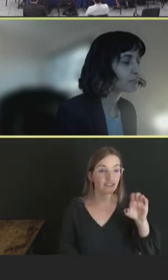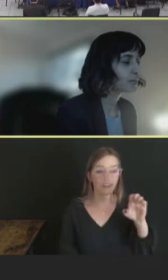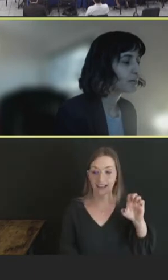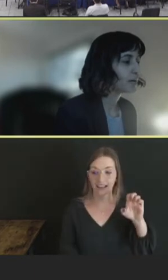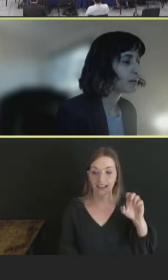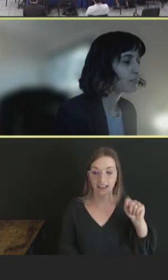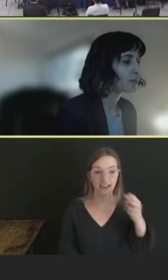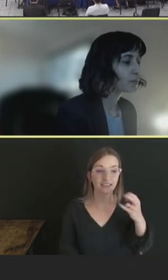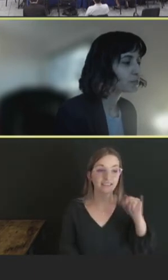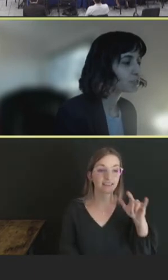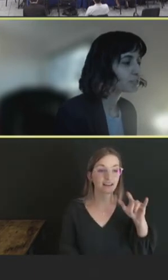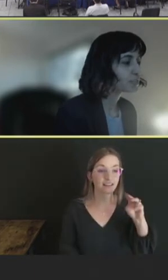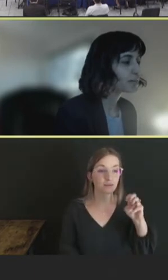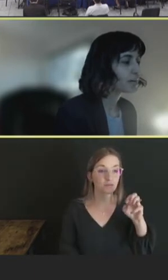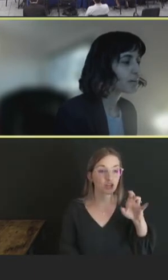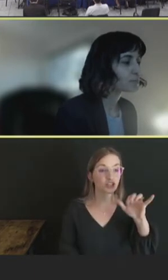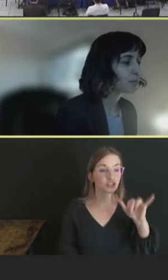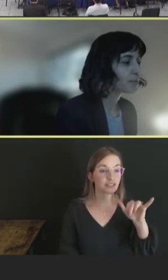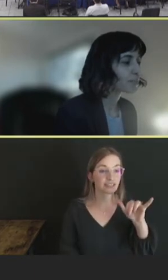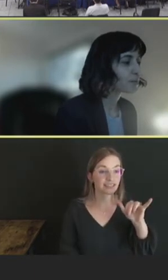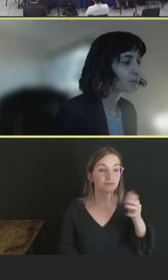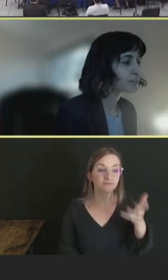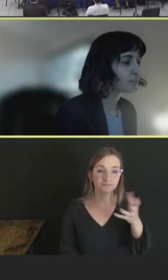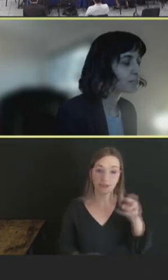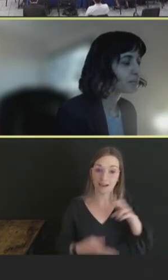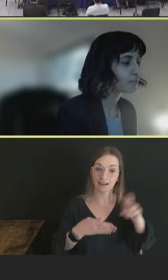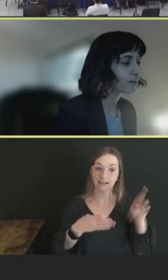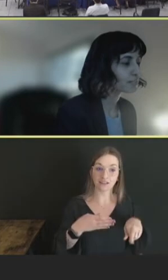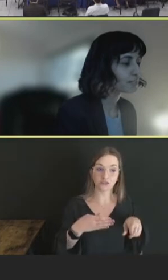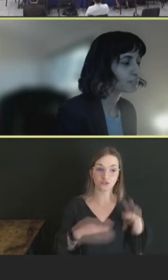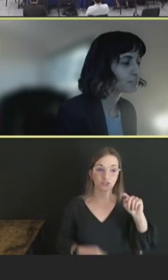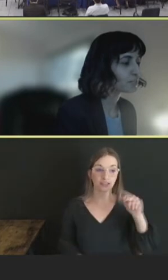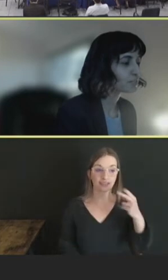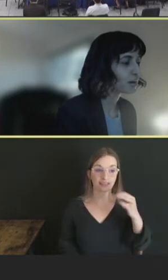And the conclusion has been that thiomersal-containing vaccines do